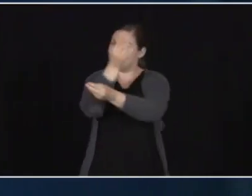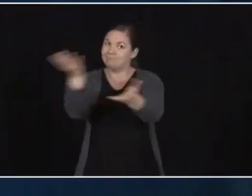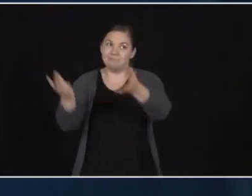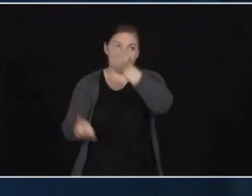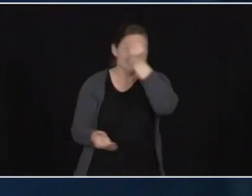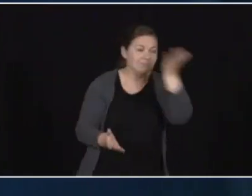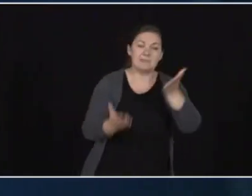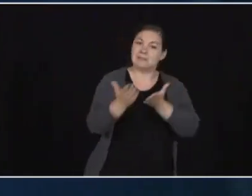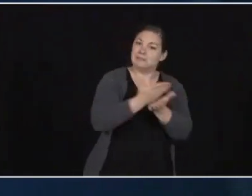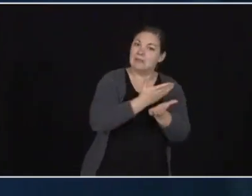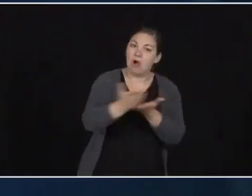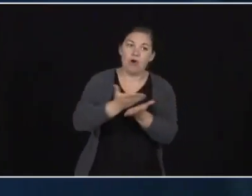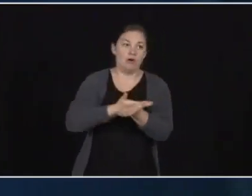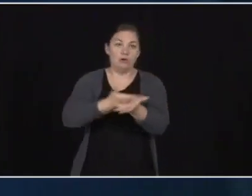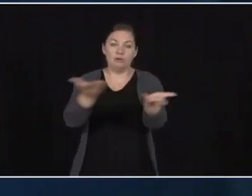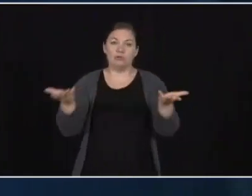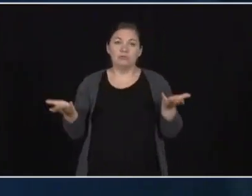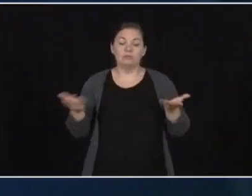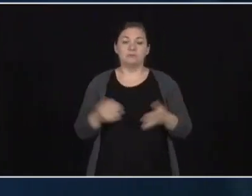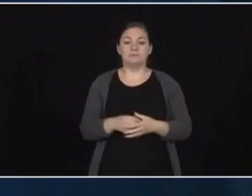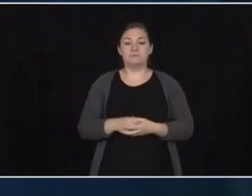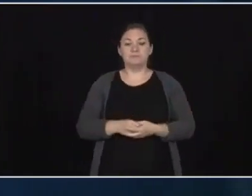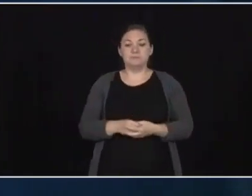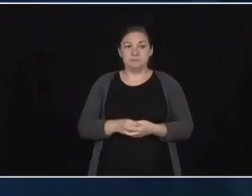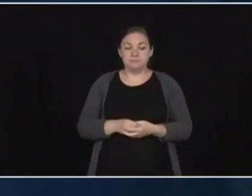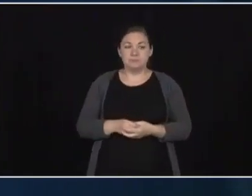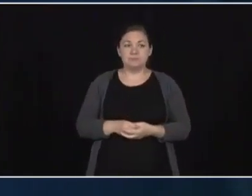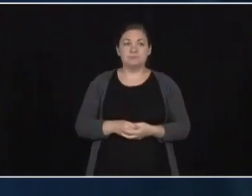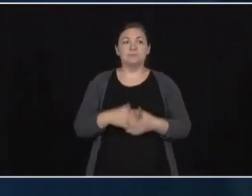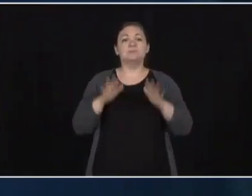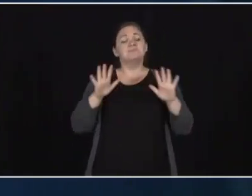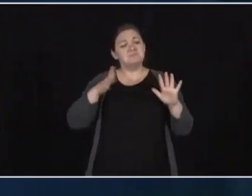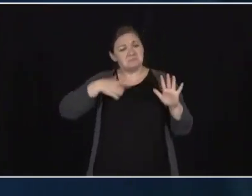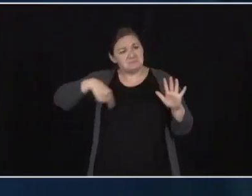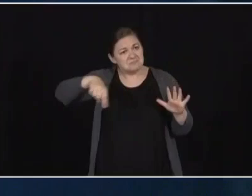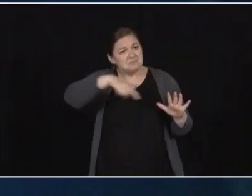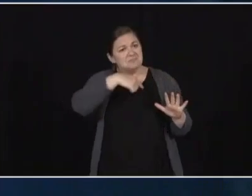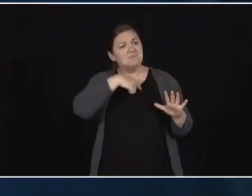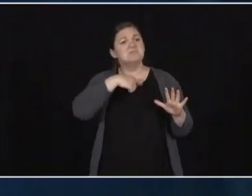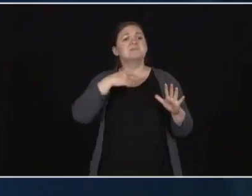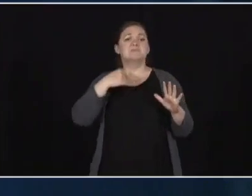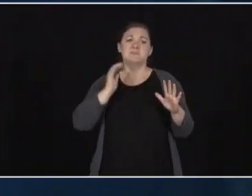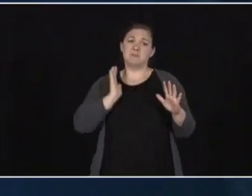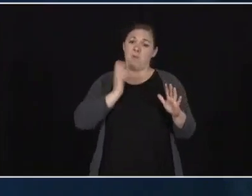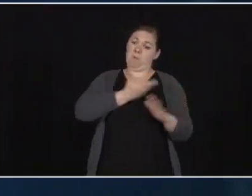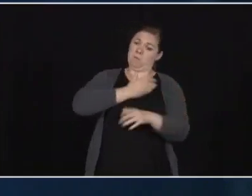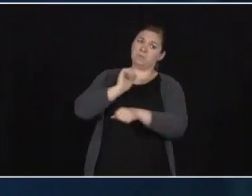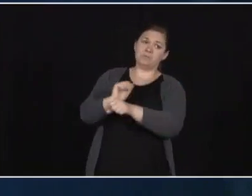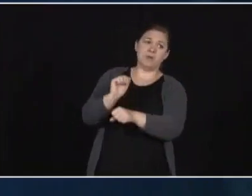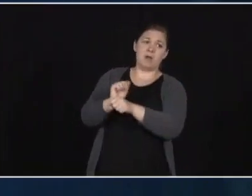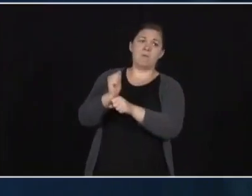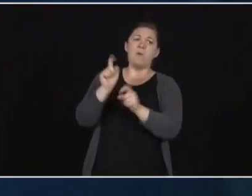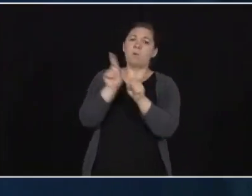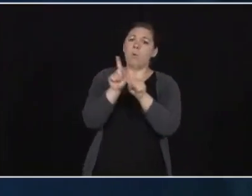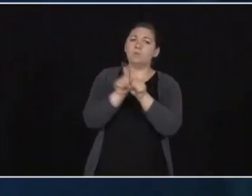There have been a number of steps both from the work Doctor Alan and Minister Anderson have talked about